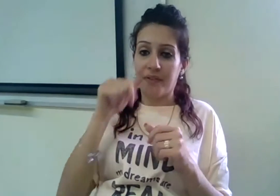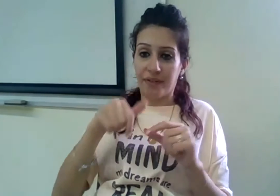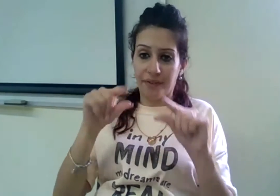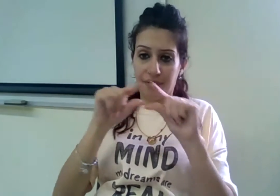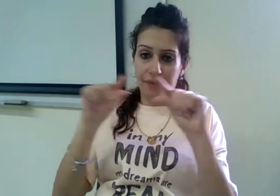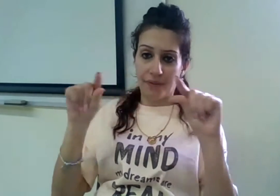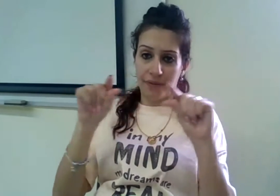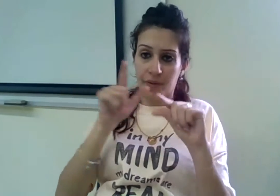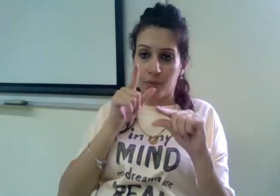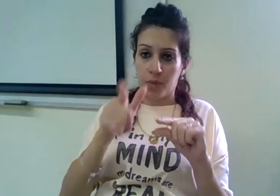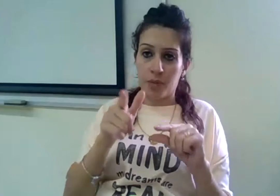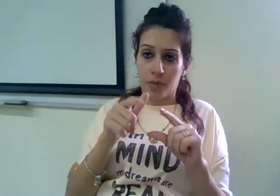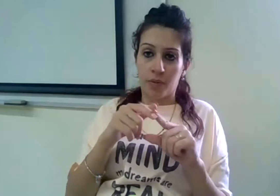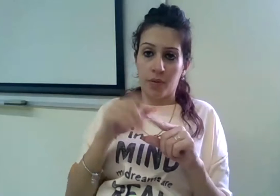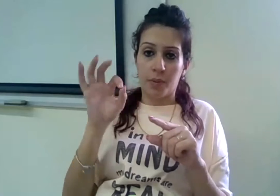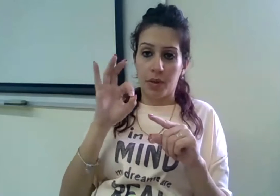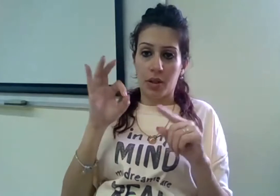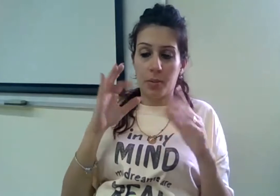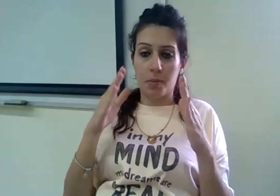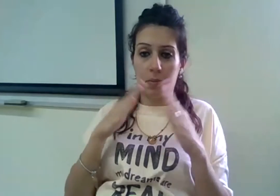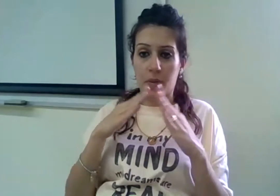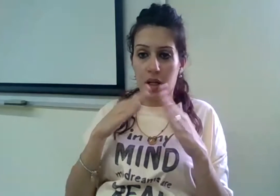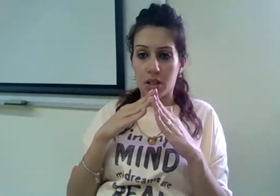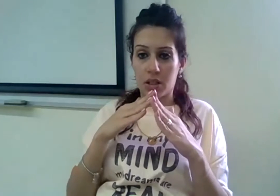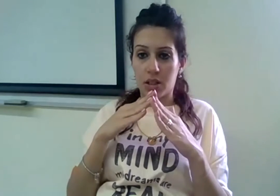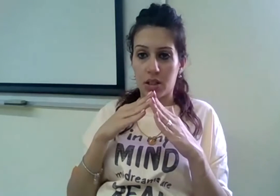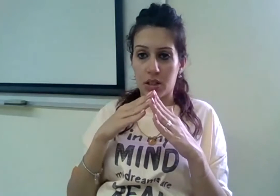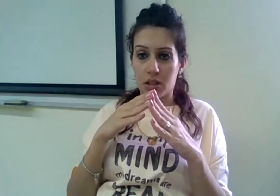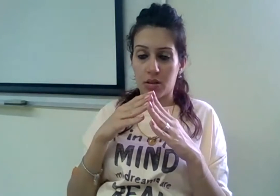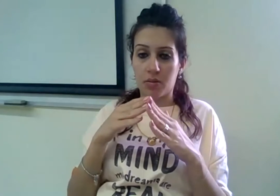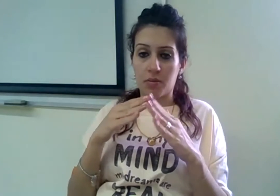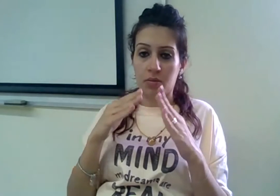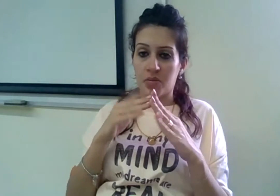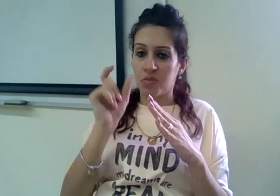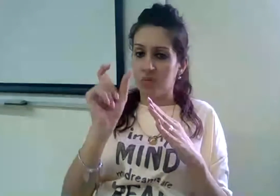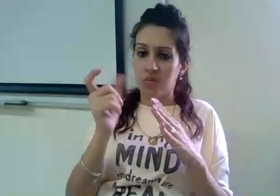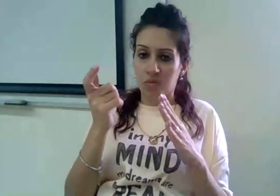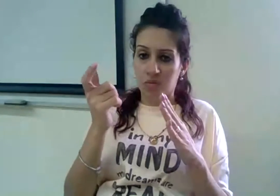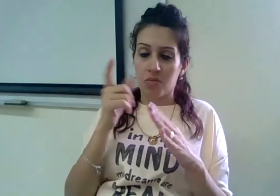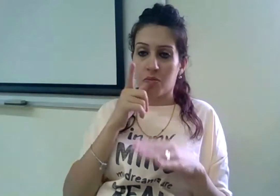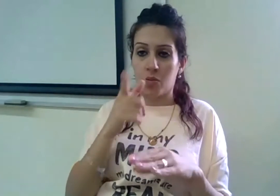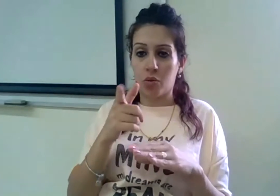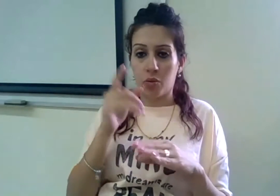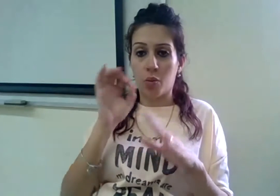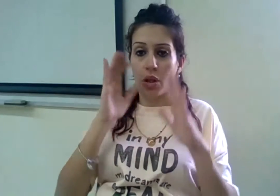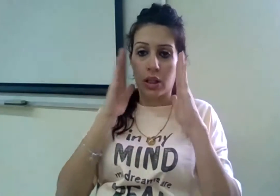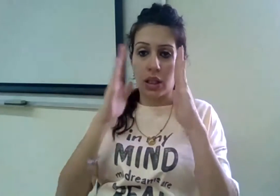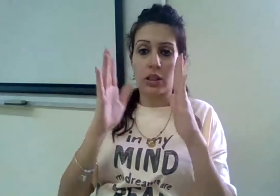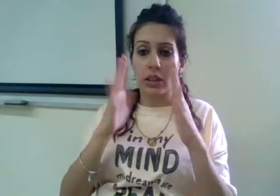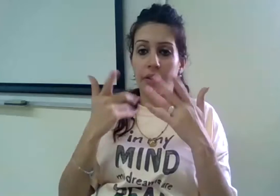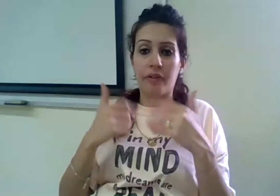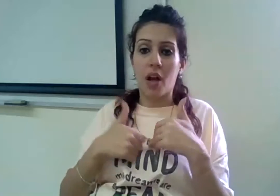sometimes when they need this extra support. So, for example, one of the teacher's comments,